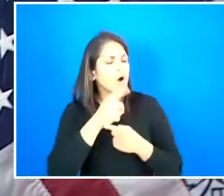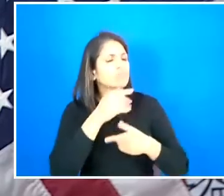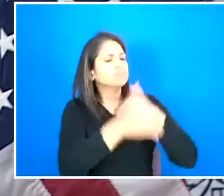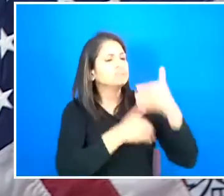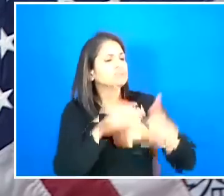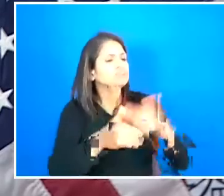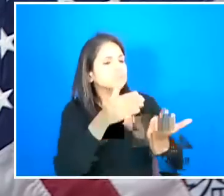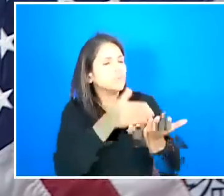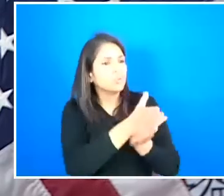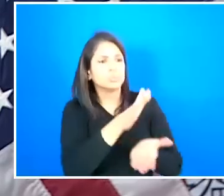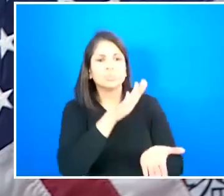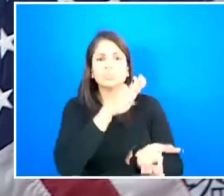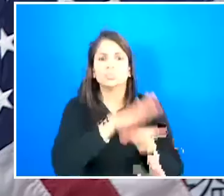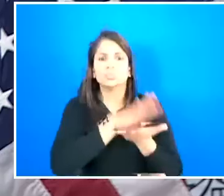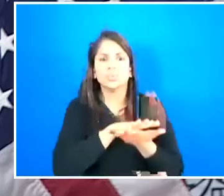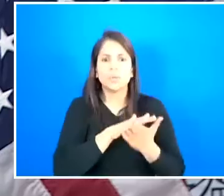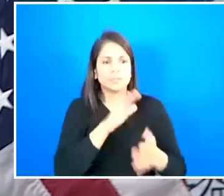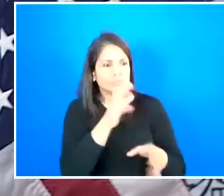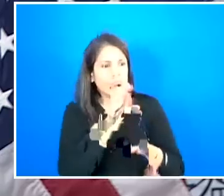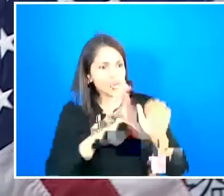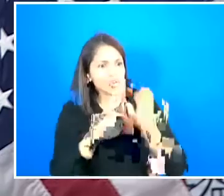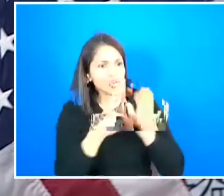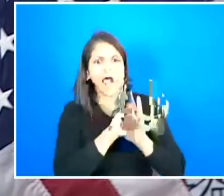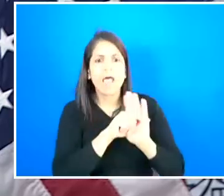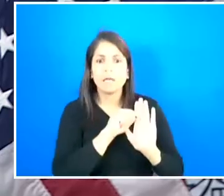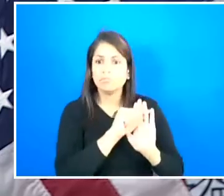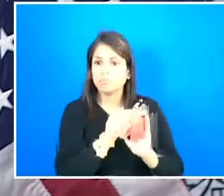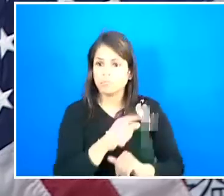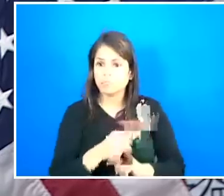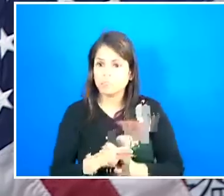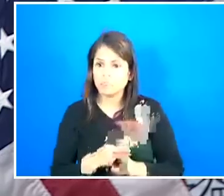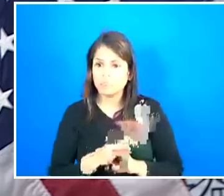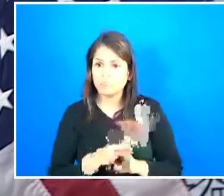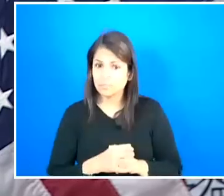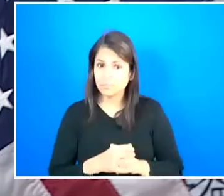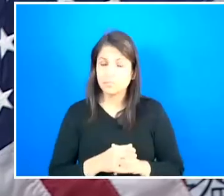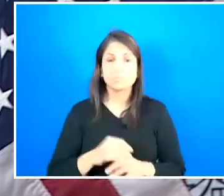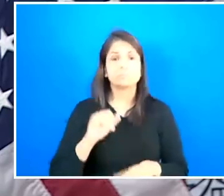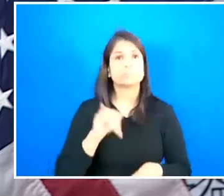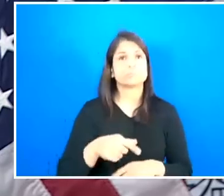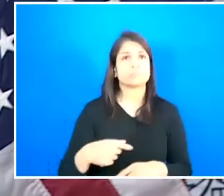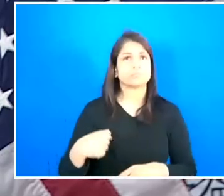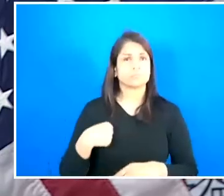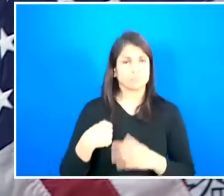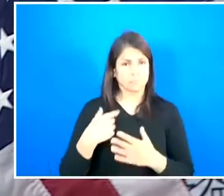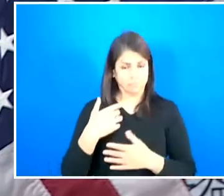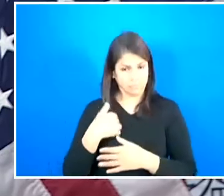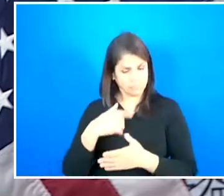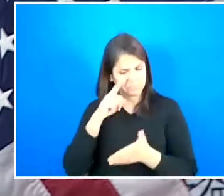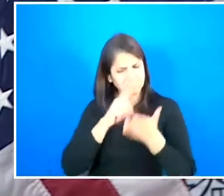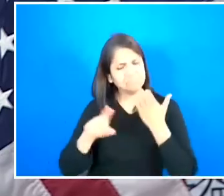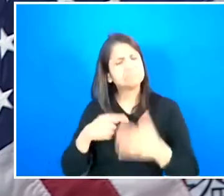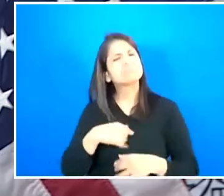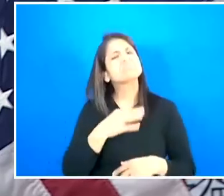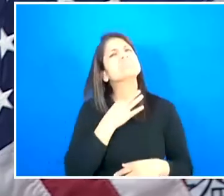ARE GOING TO BE EVRY DIFFERENT AND ATTENDANCE IS NOT GOING TO BE CONSIDERED IN MIDDLE AND HIGH SCHOO LADMISSION, LIKE WHAT YOU'RE